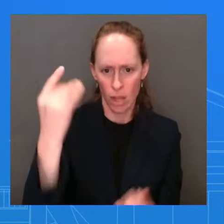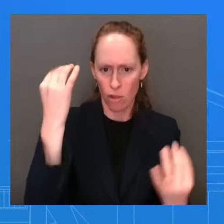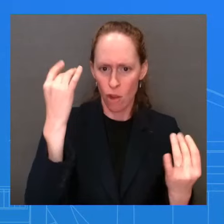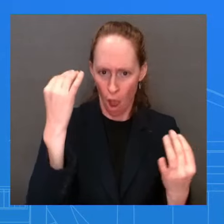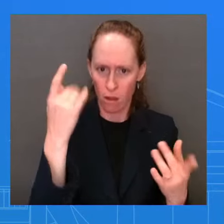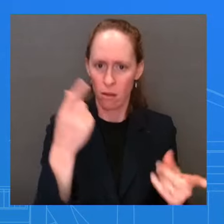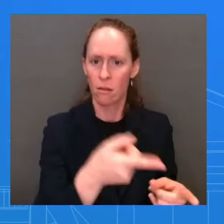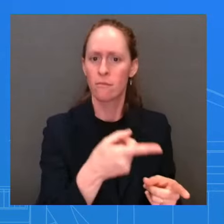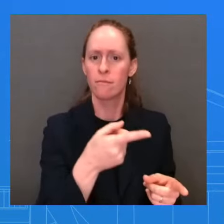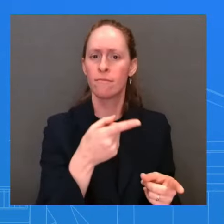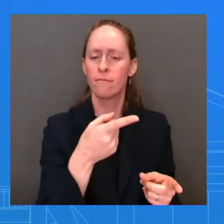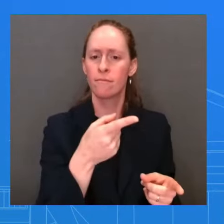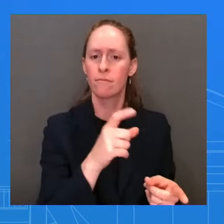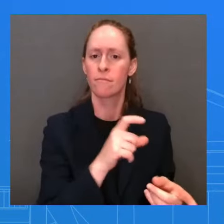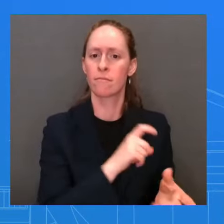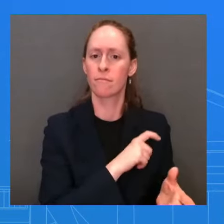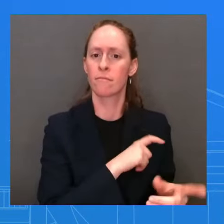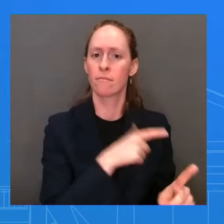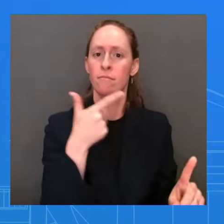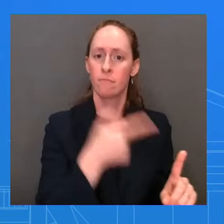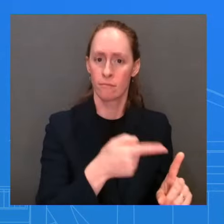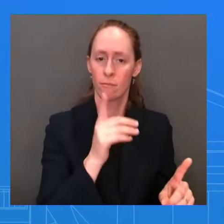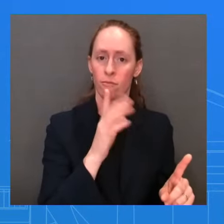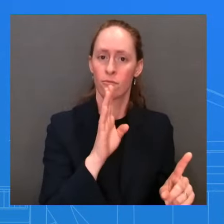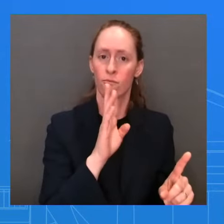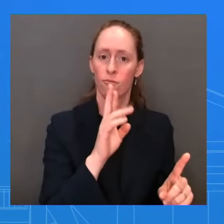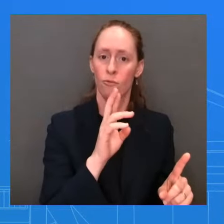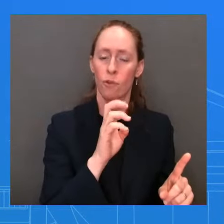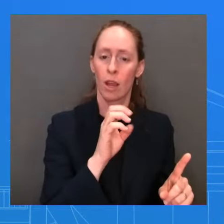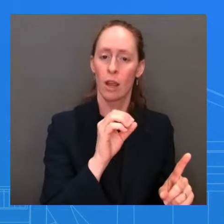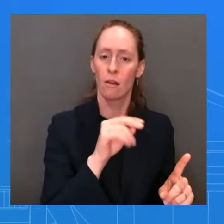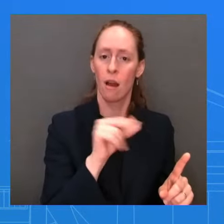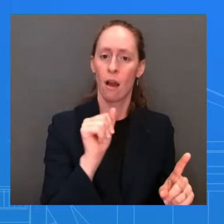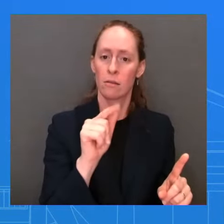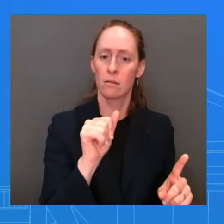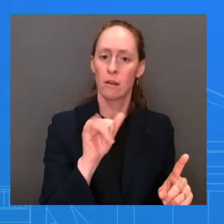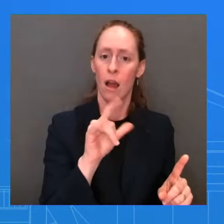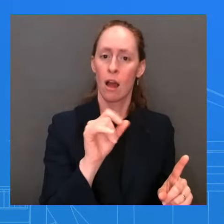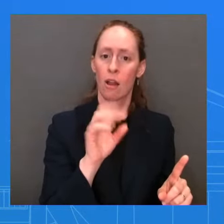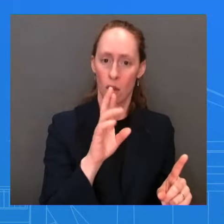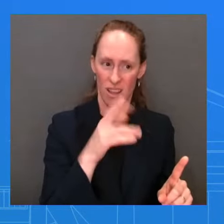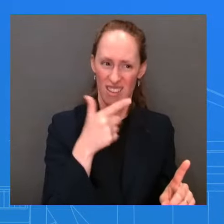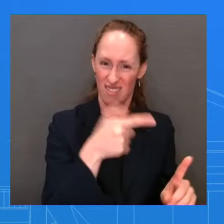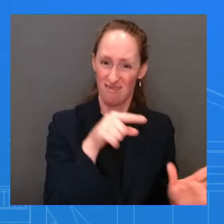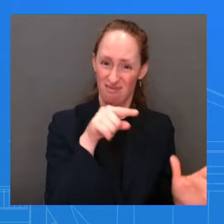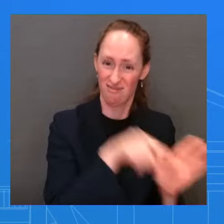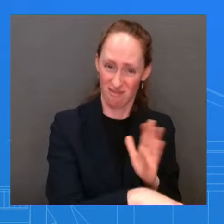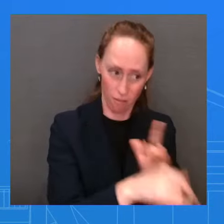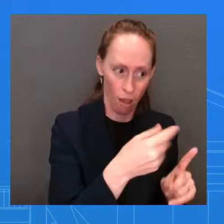that's actually fairly close to Louisville, where the tragedy occurred? Ms. Jean-Pierre: Yeah. So, look, I --